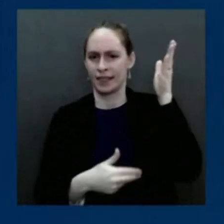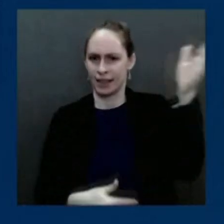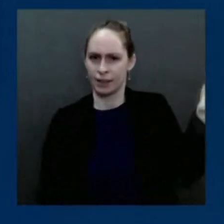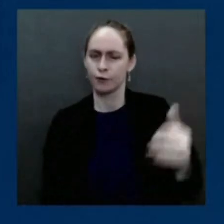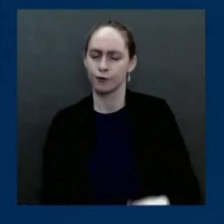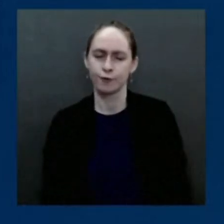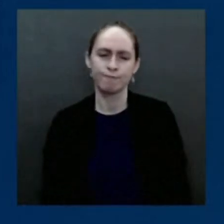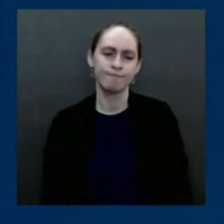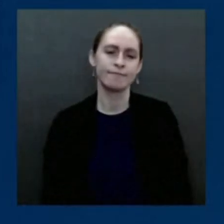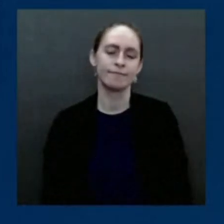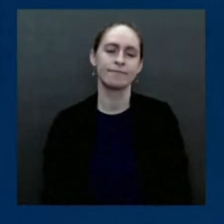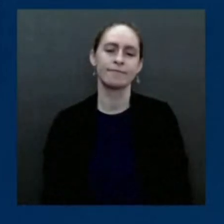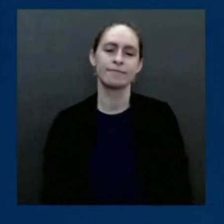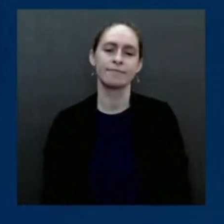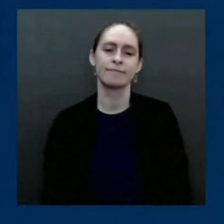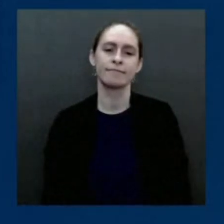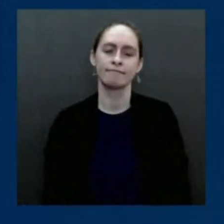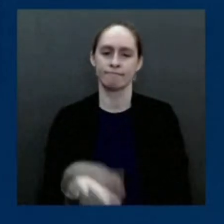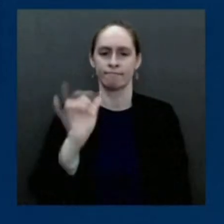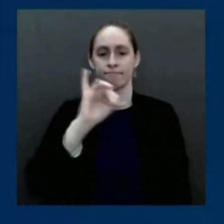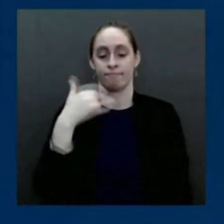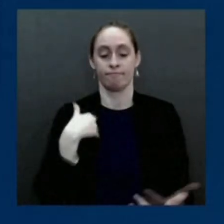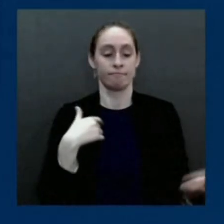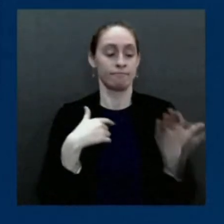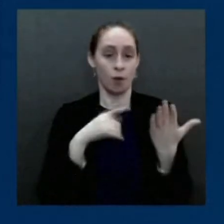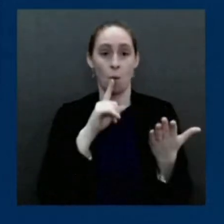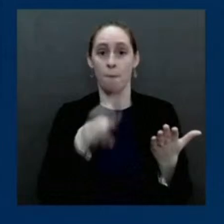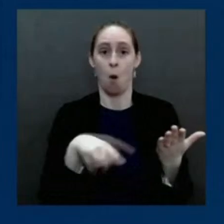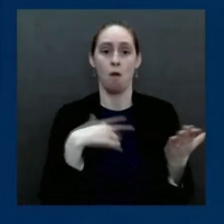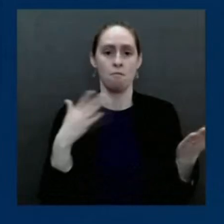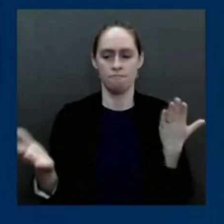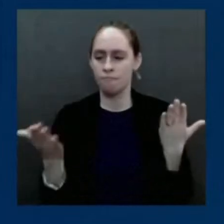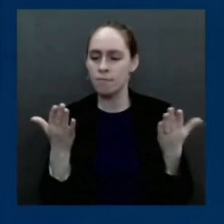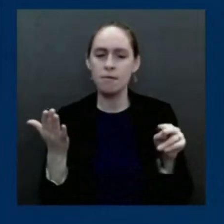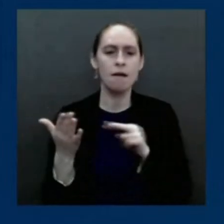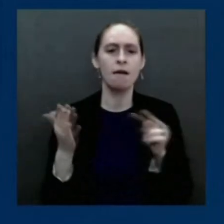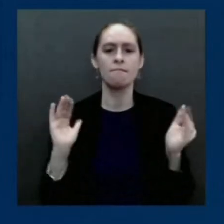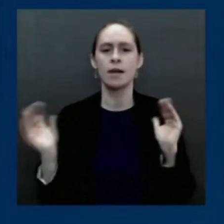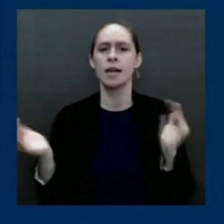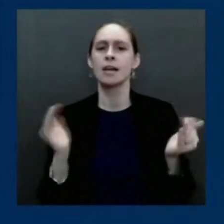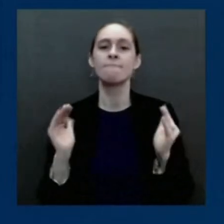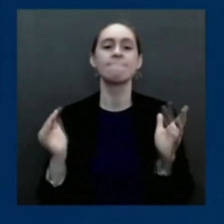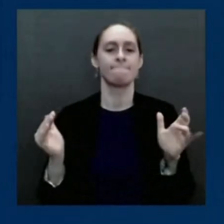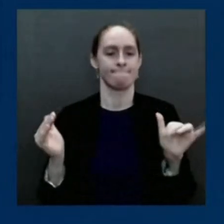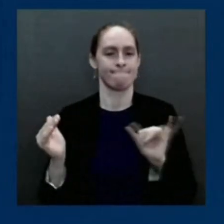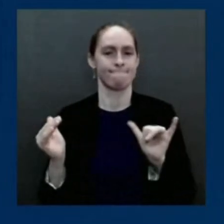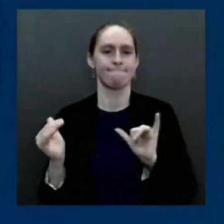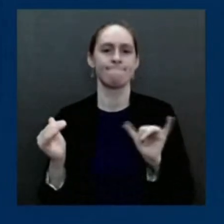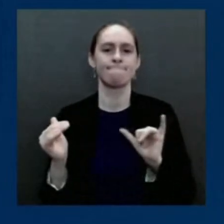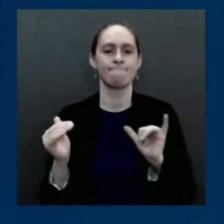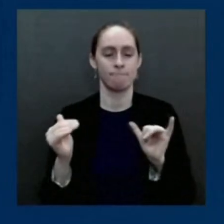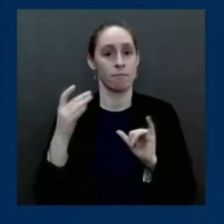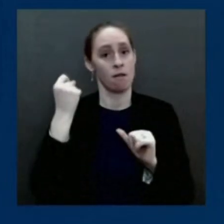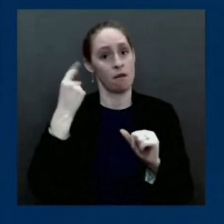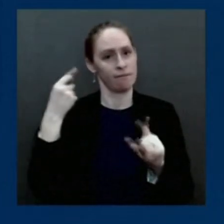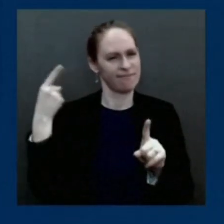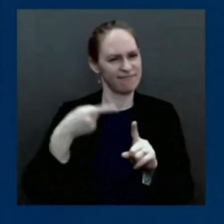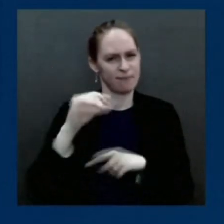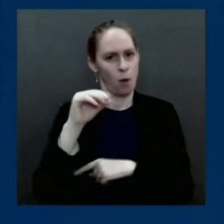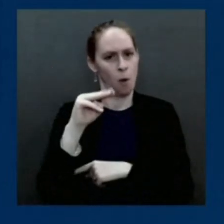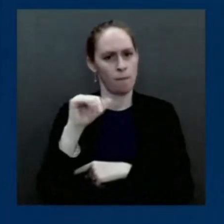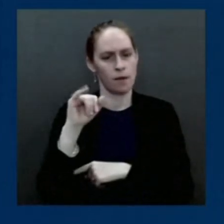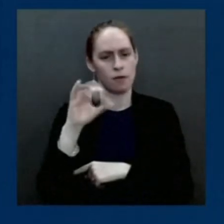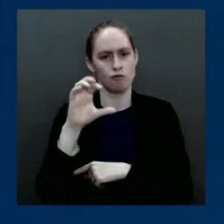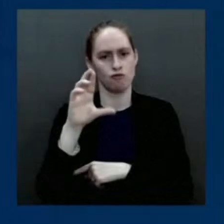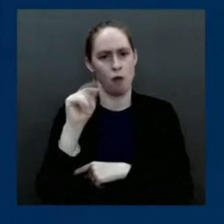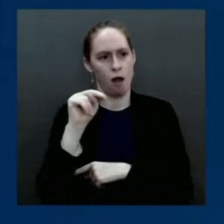ADDED TO AN EARLIER REPORT THAT